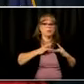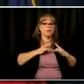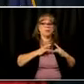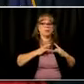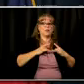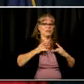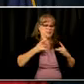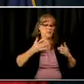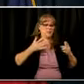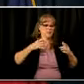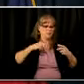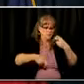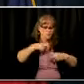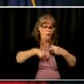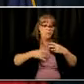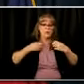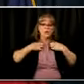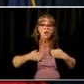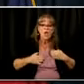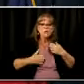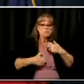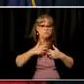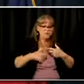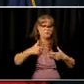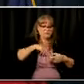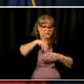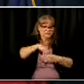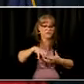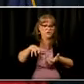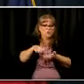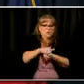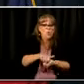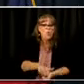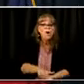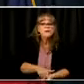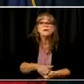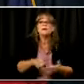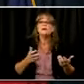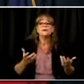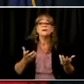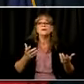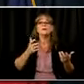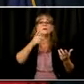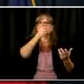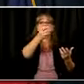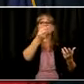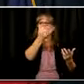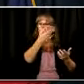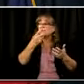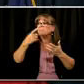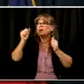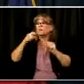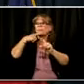out thank god you're you're better uh weeks and months later many folks are still exhibiting uh